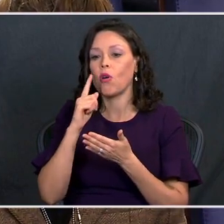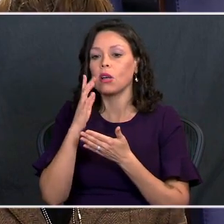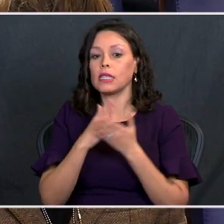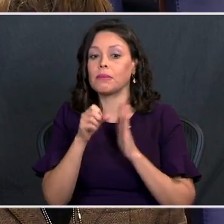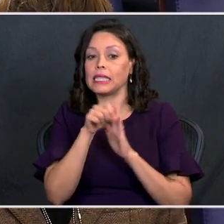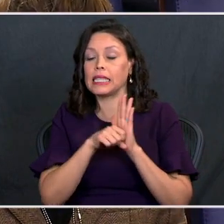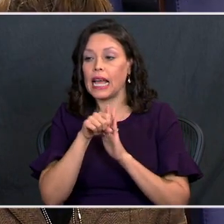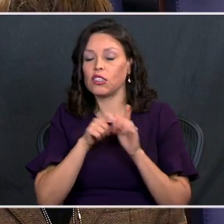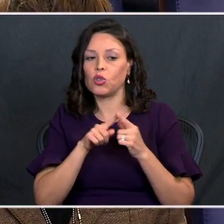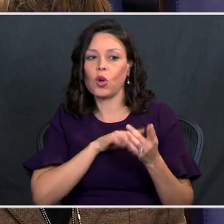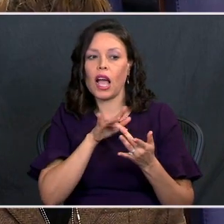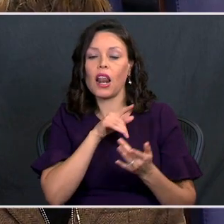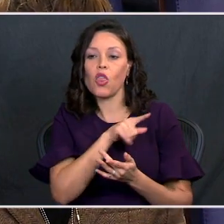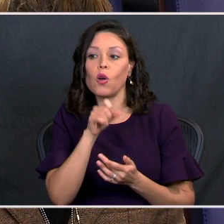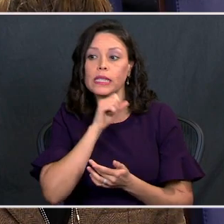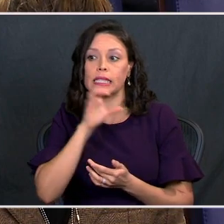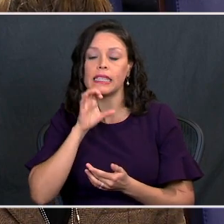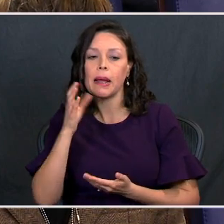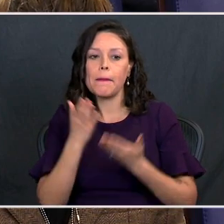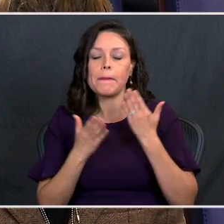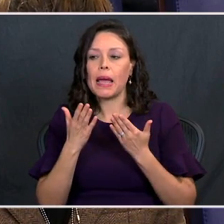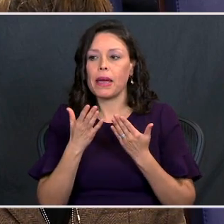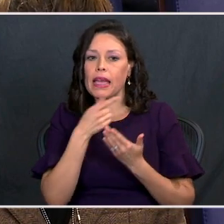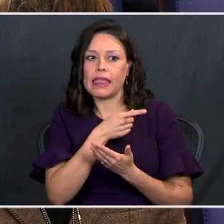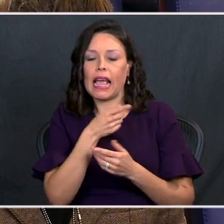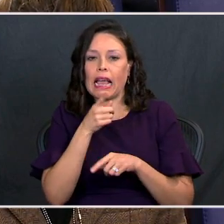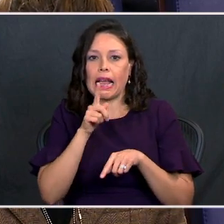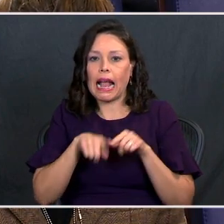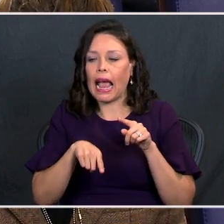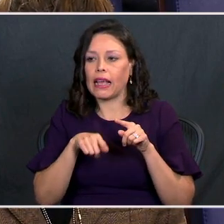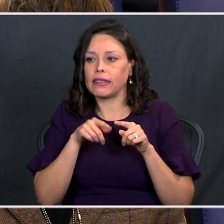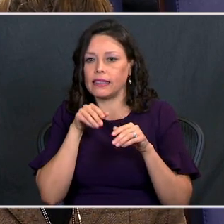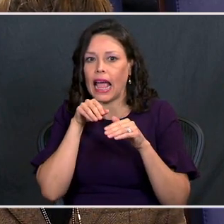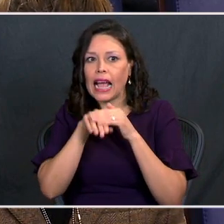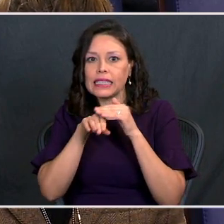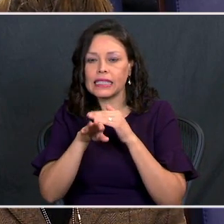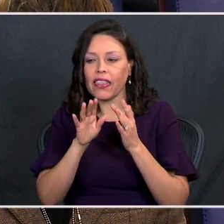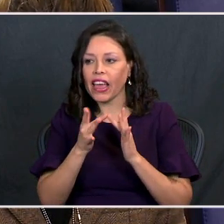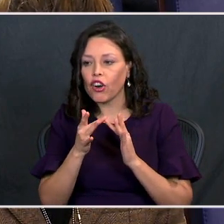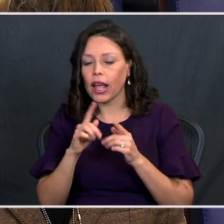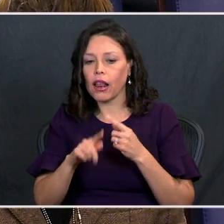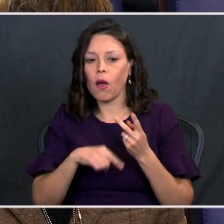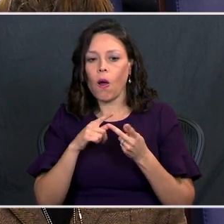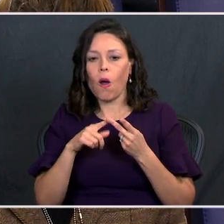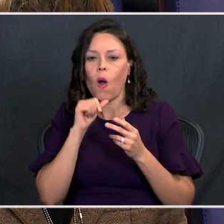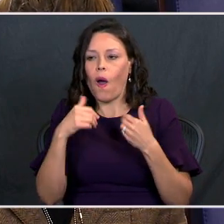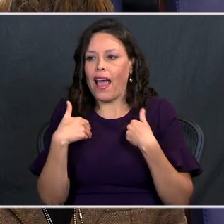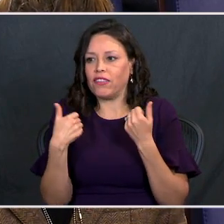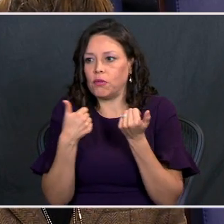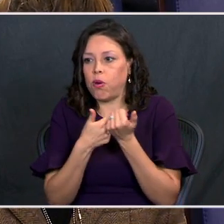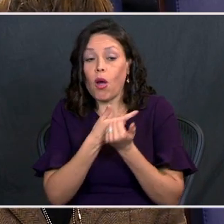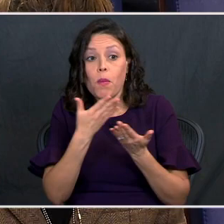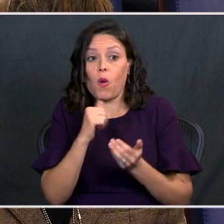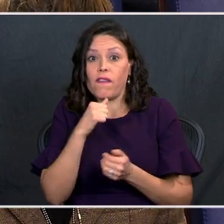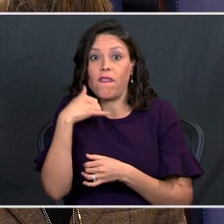in reaching out to seniors who may not have access to, you know, Internet or even phone to schedule these appointments?